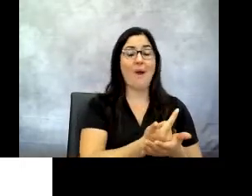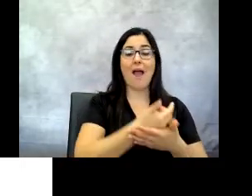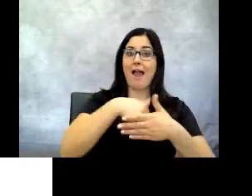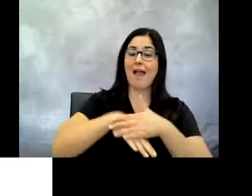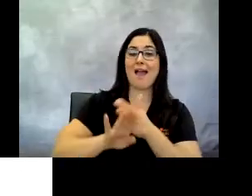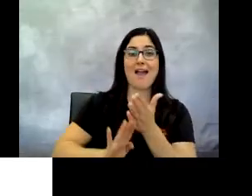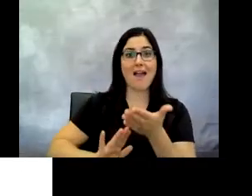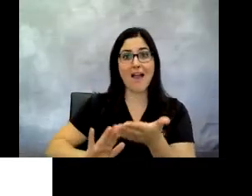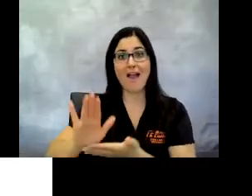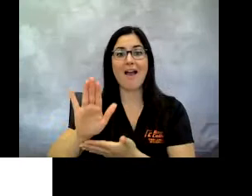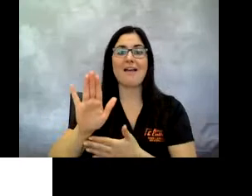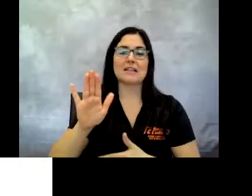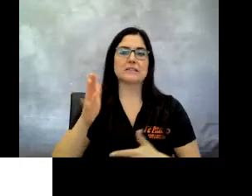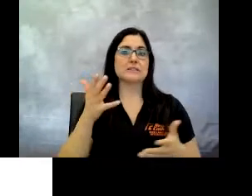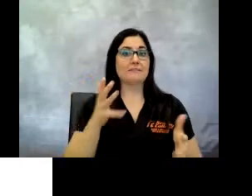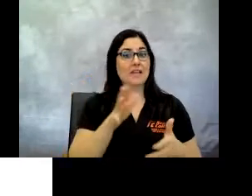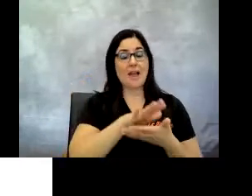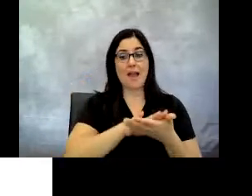and some may already be coming in with the mental illness.